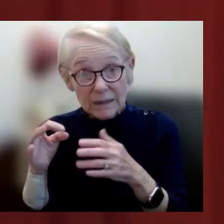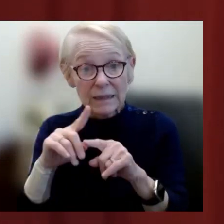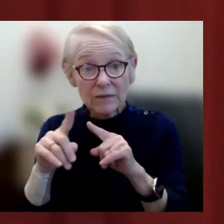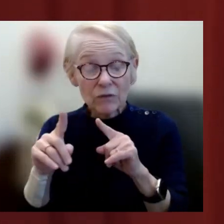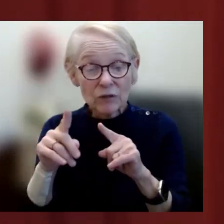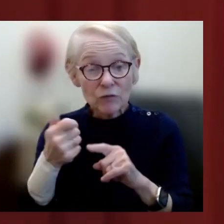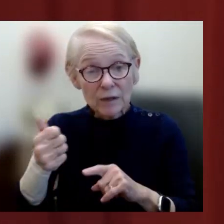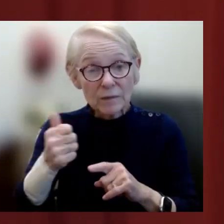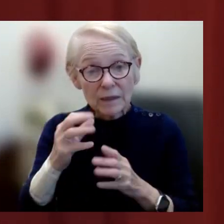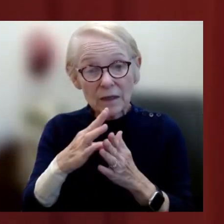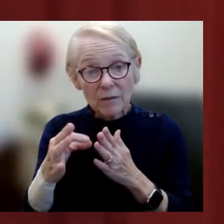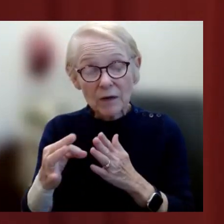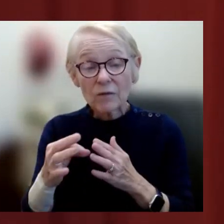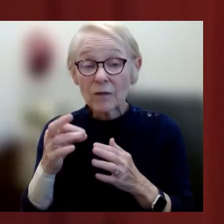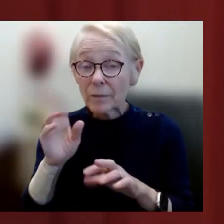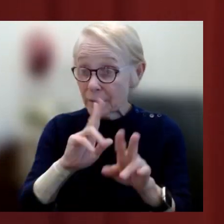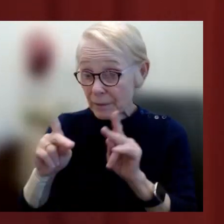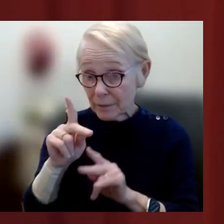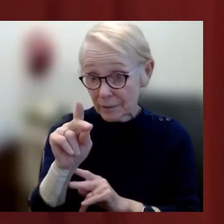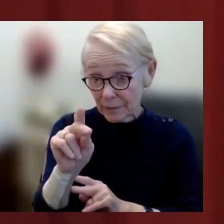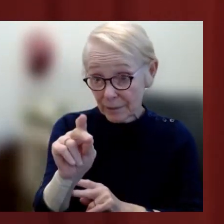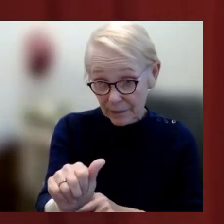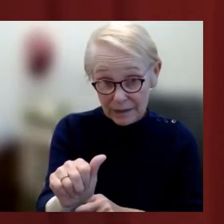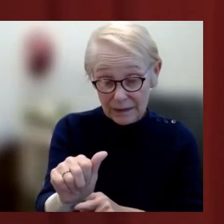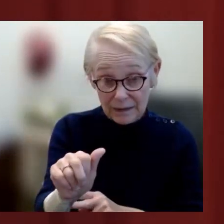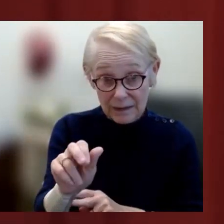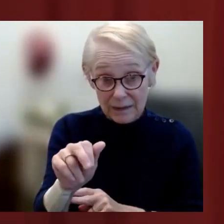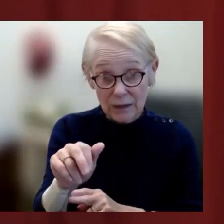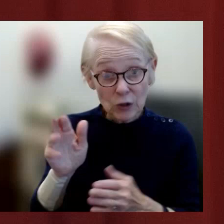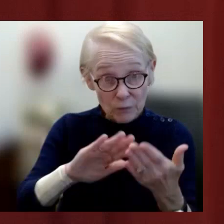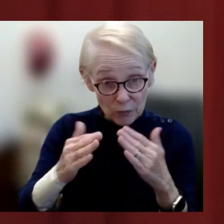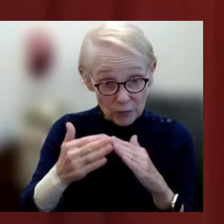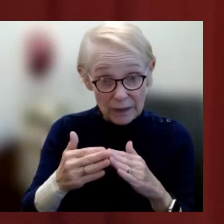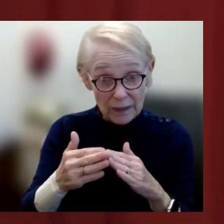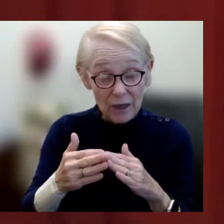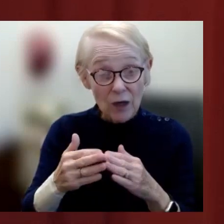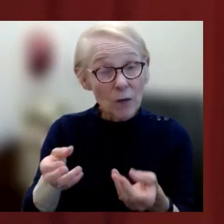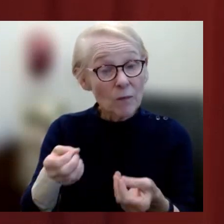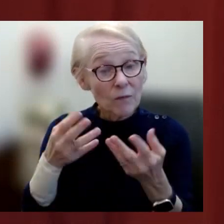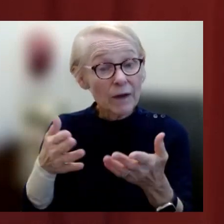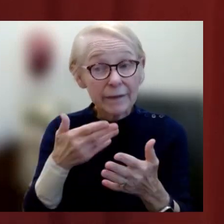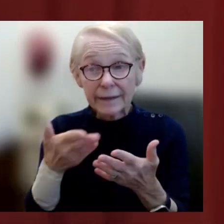the disability community so we will be providing information on things like Barta which is our